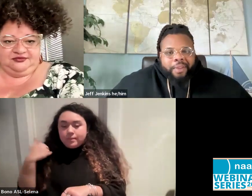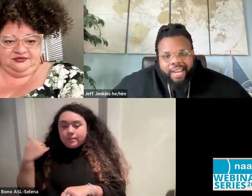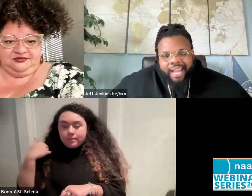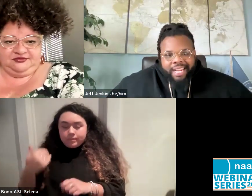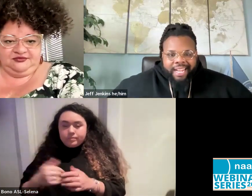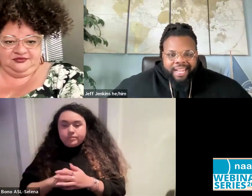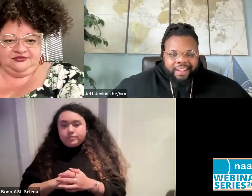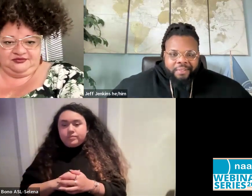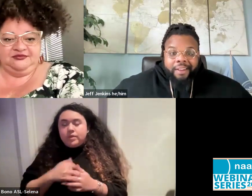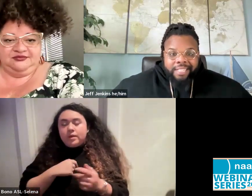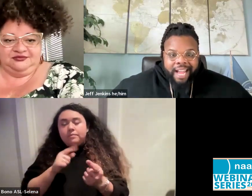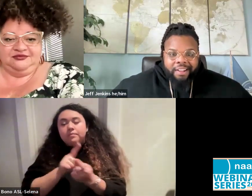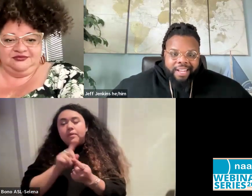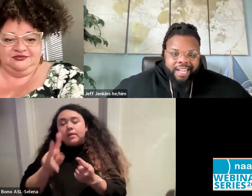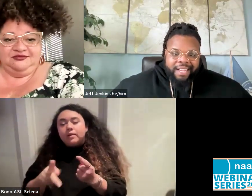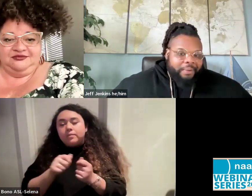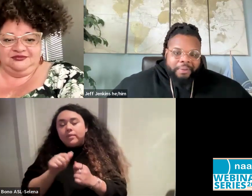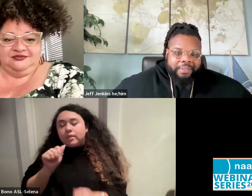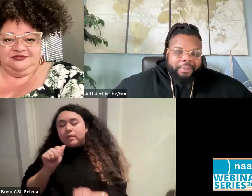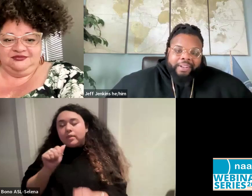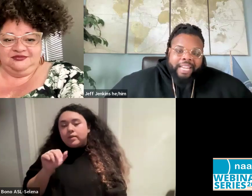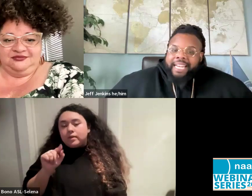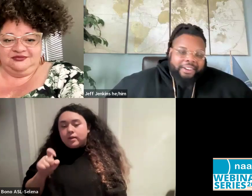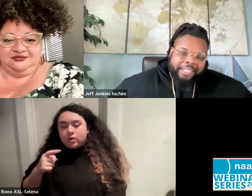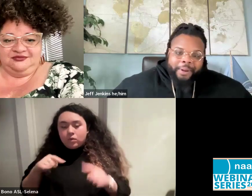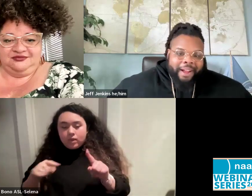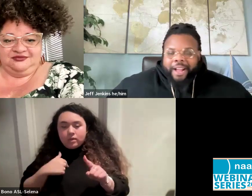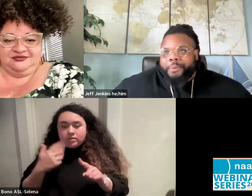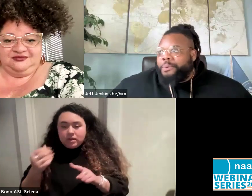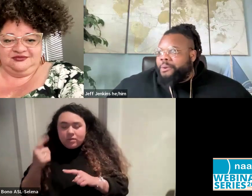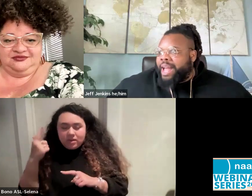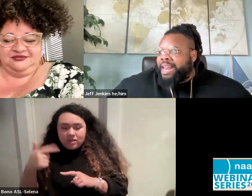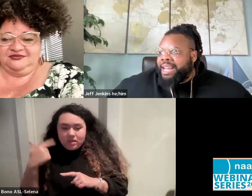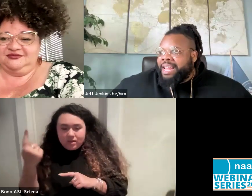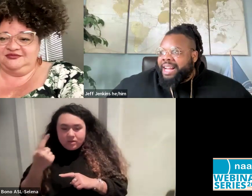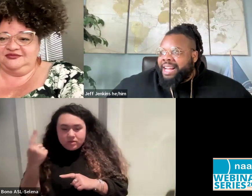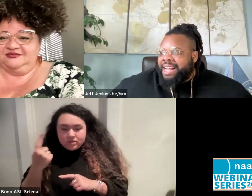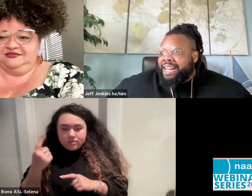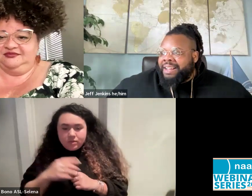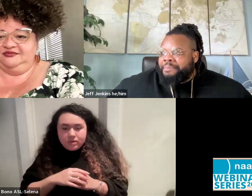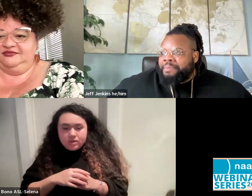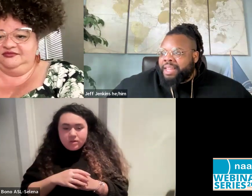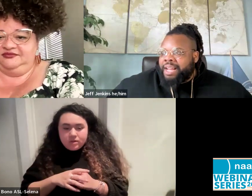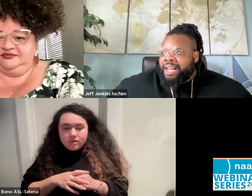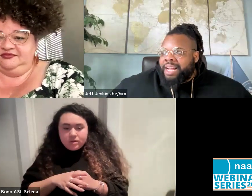with them, that when I was out, we were we're in London or somewhere. I forgot where we were at